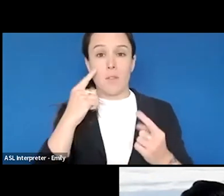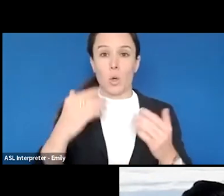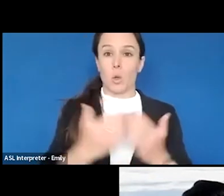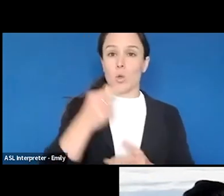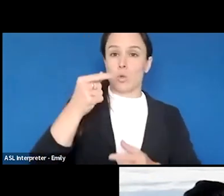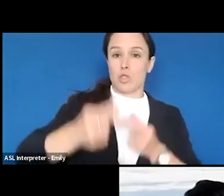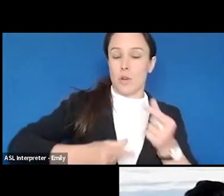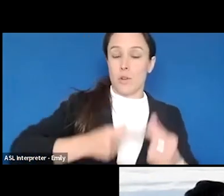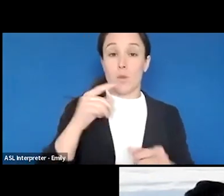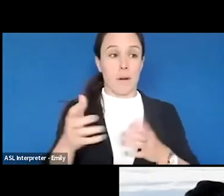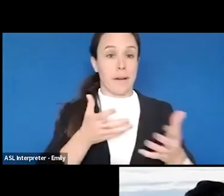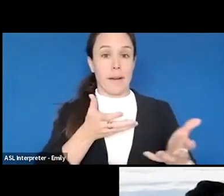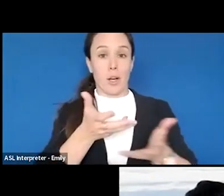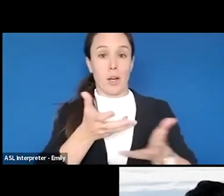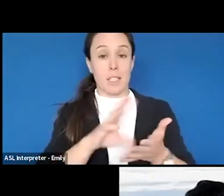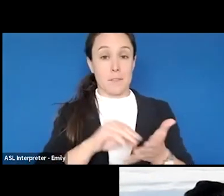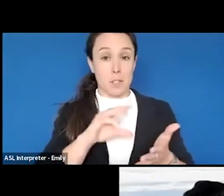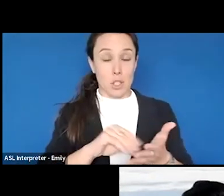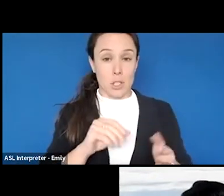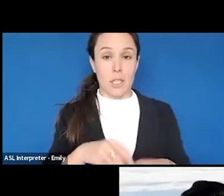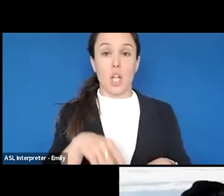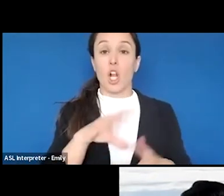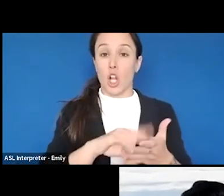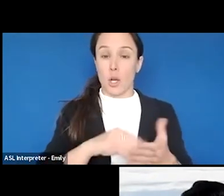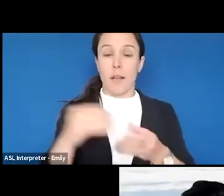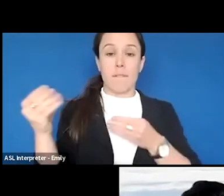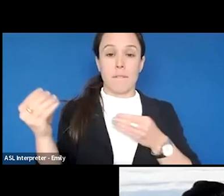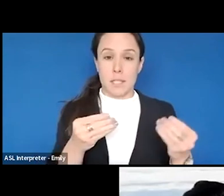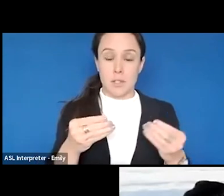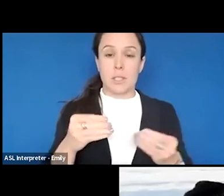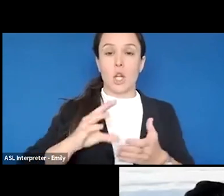learning facilities -- learning facilitated learning environments. Okay, I'm not going